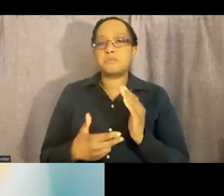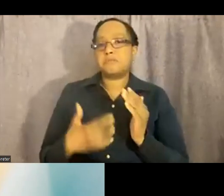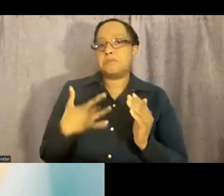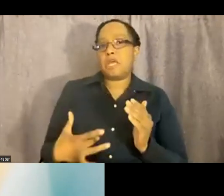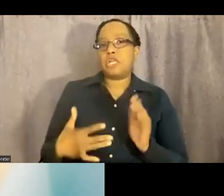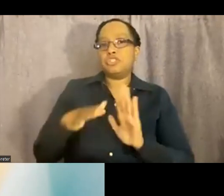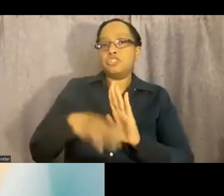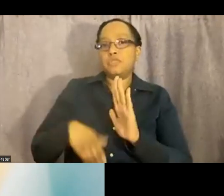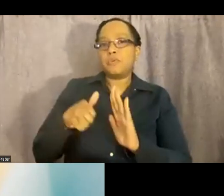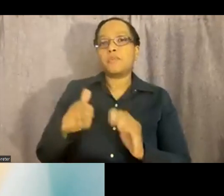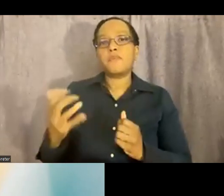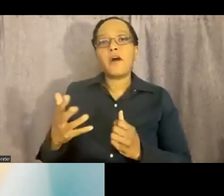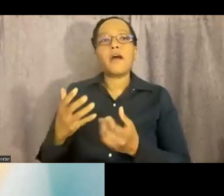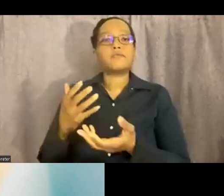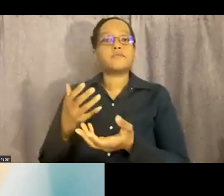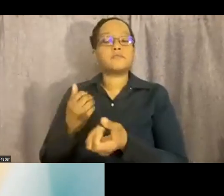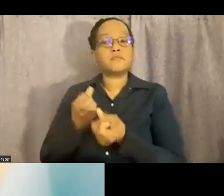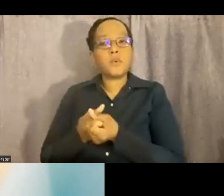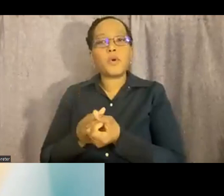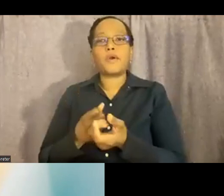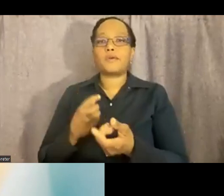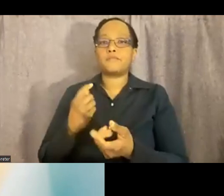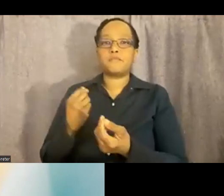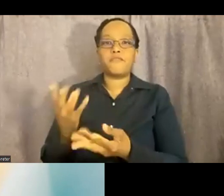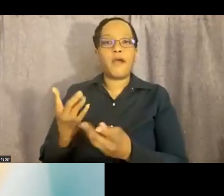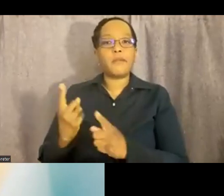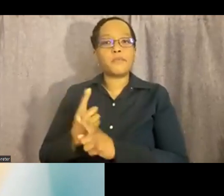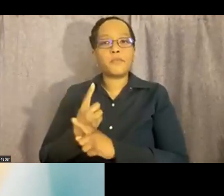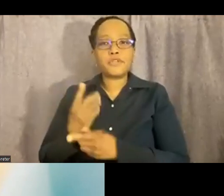the right services in the community than a nursing home , although it is getting the